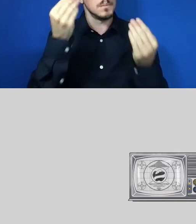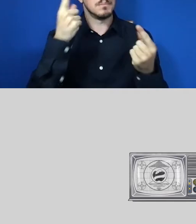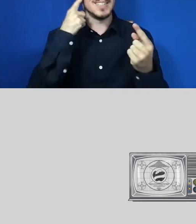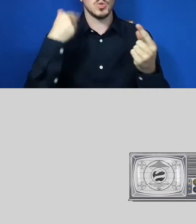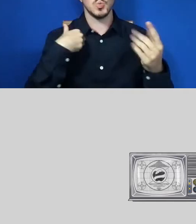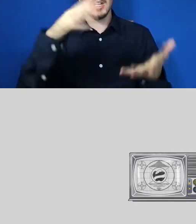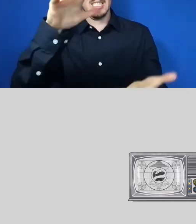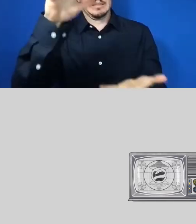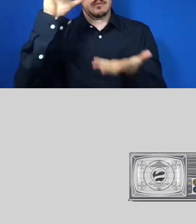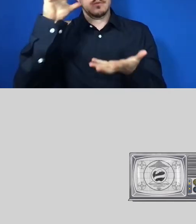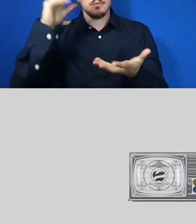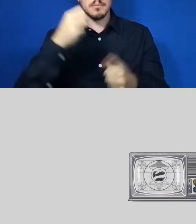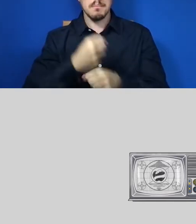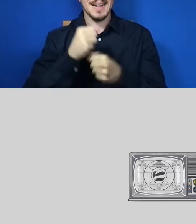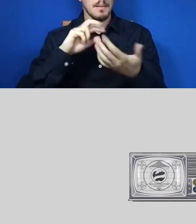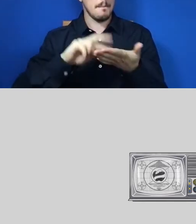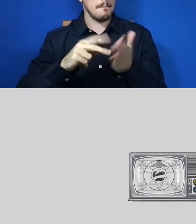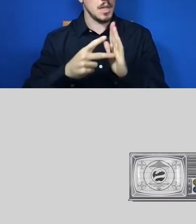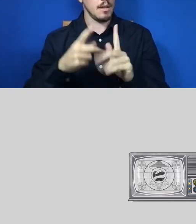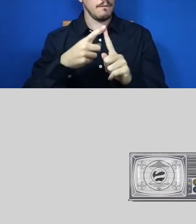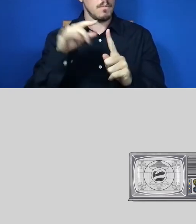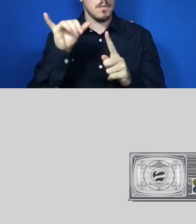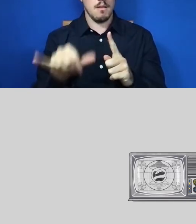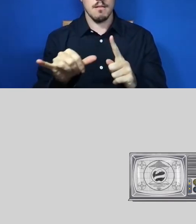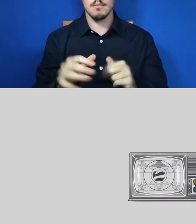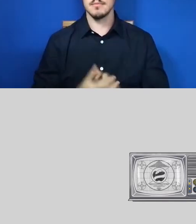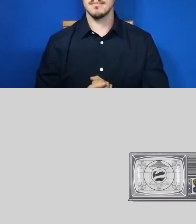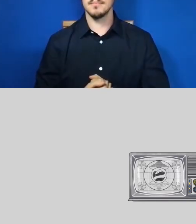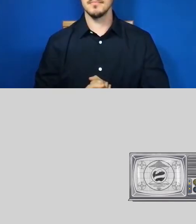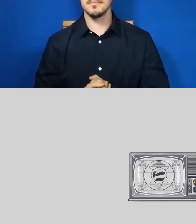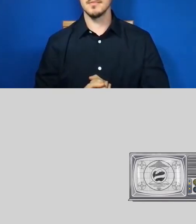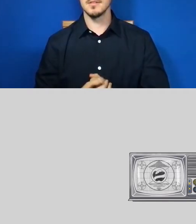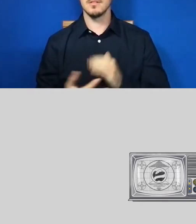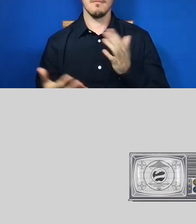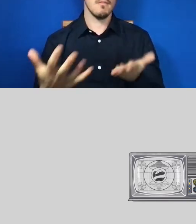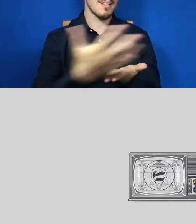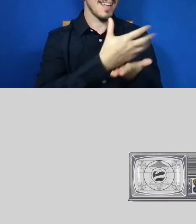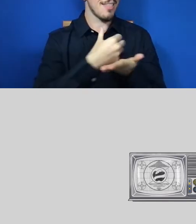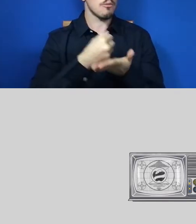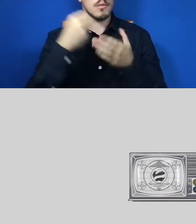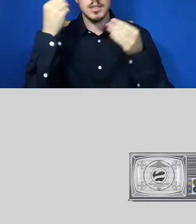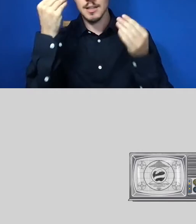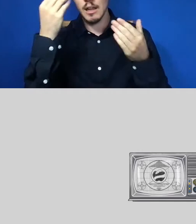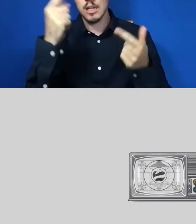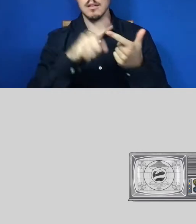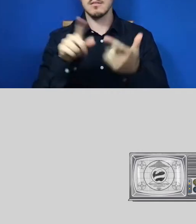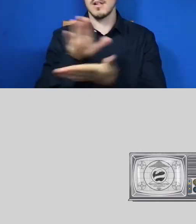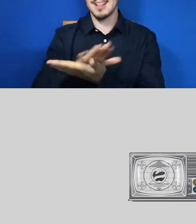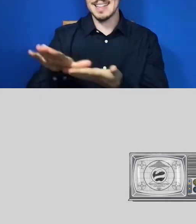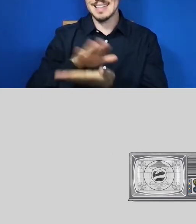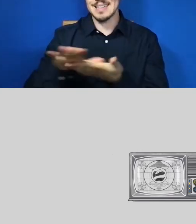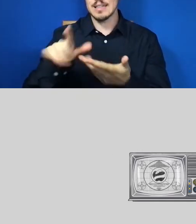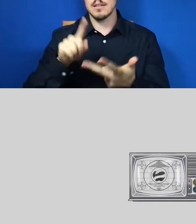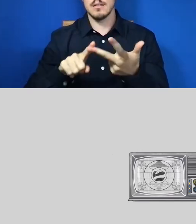We make meaning out of the data and some of the operations of data science includes gathering the data, cleaning the data